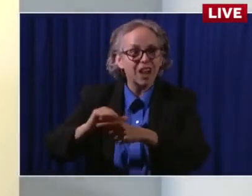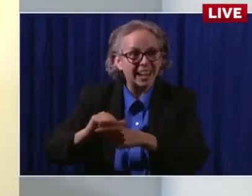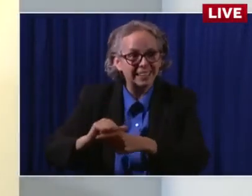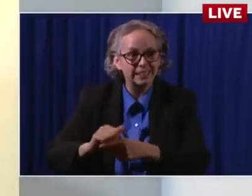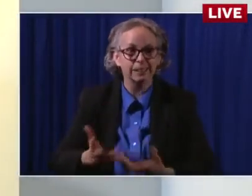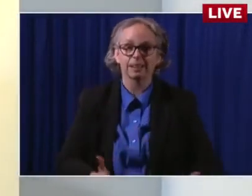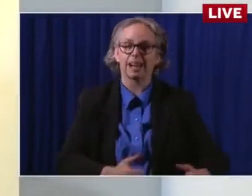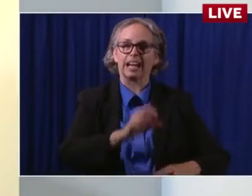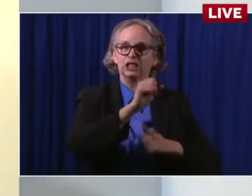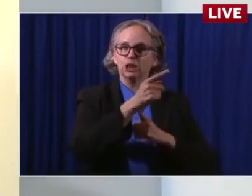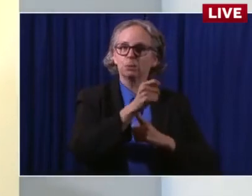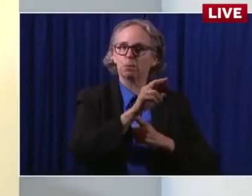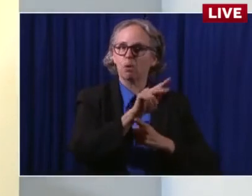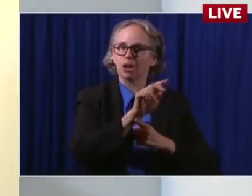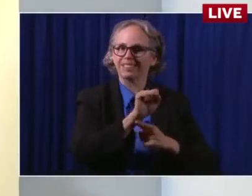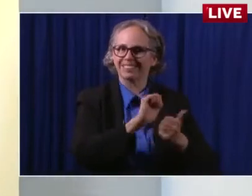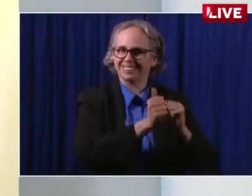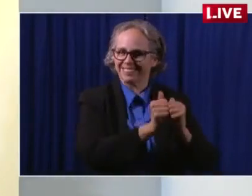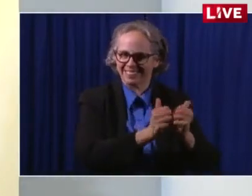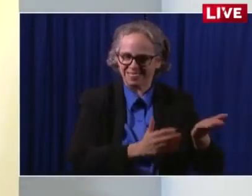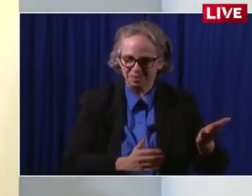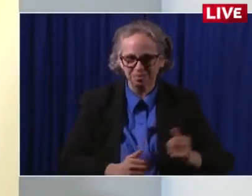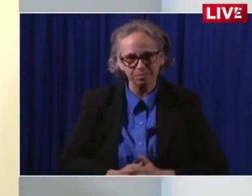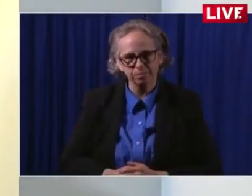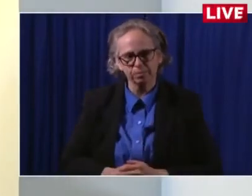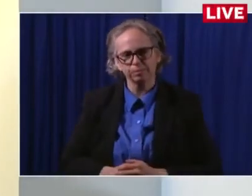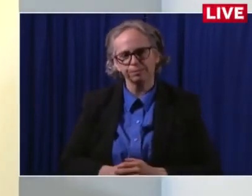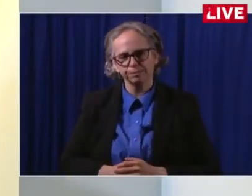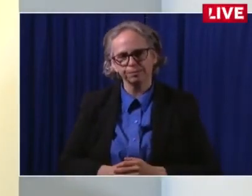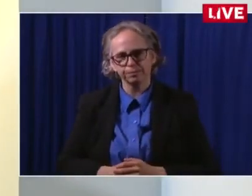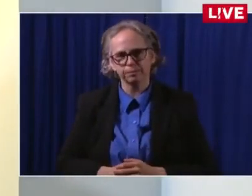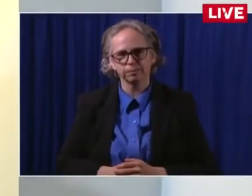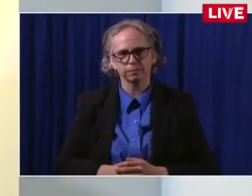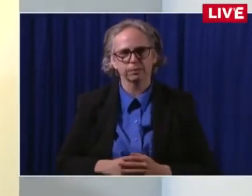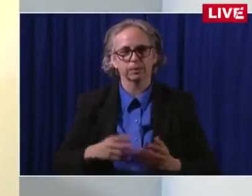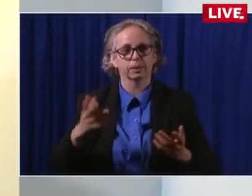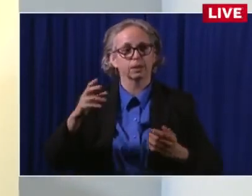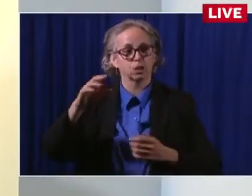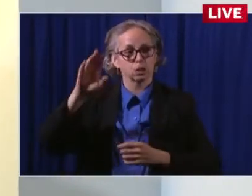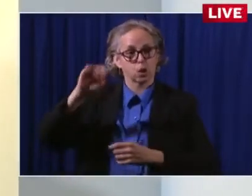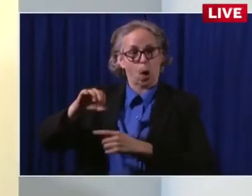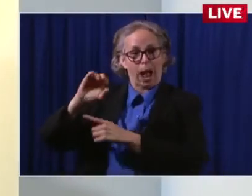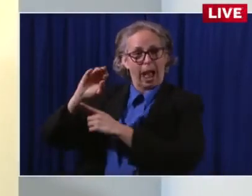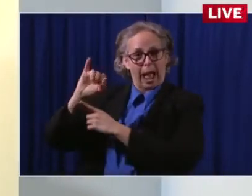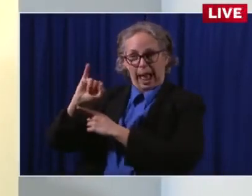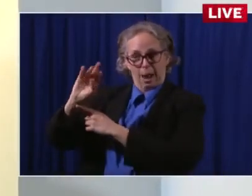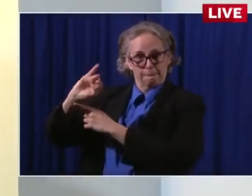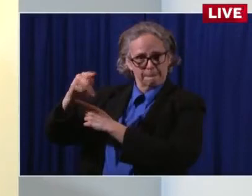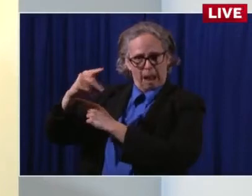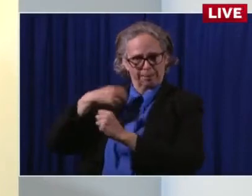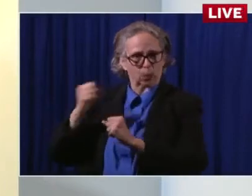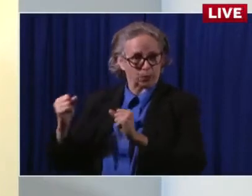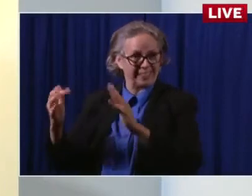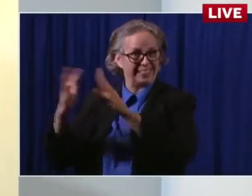I HAVE A FEW THINGS ON THE JOB, JOB TRAINING, MEDICAL ADVANCEMENT, AND SPORTS FRONT.